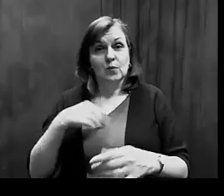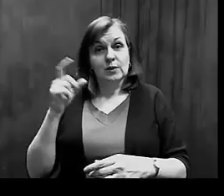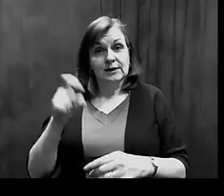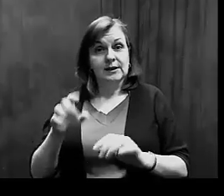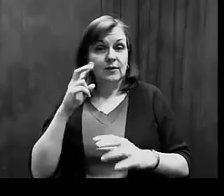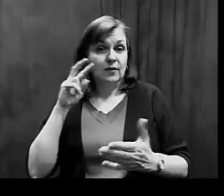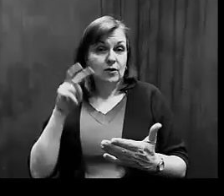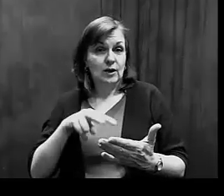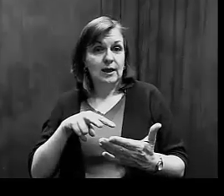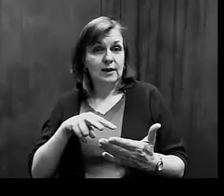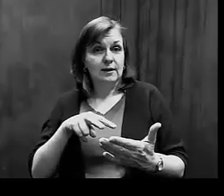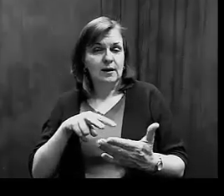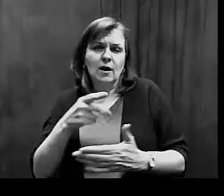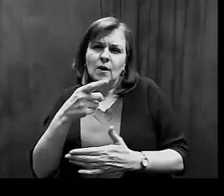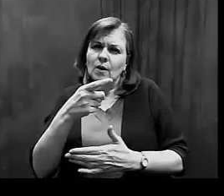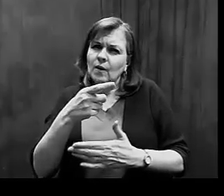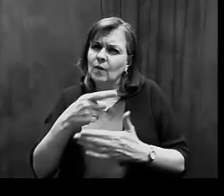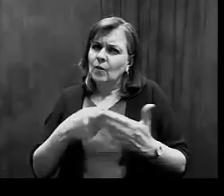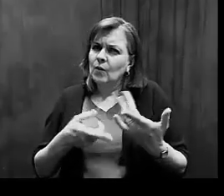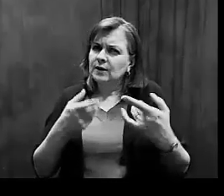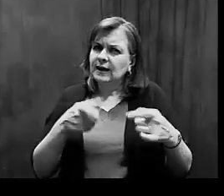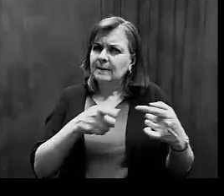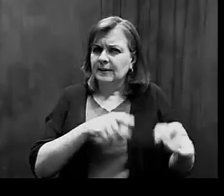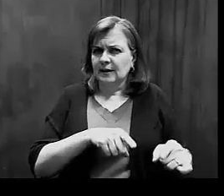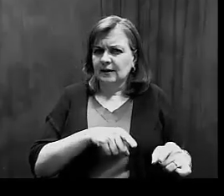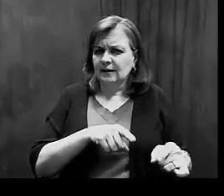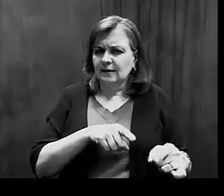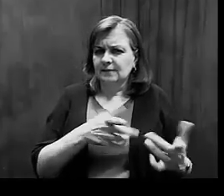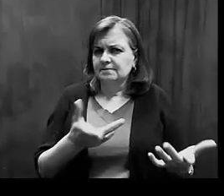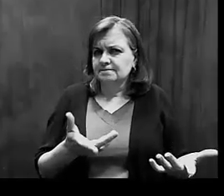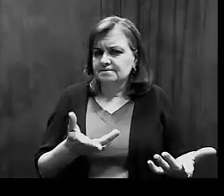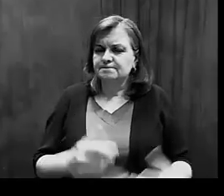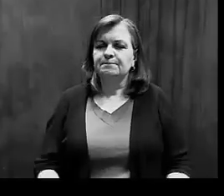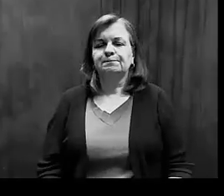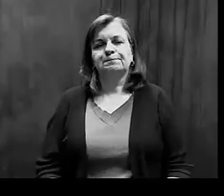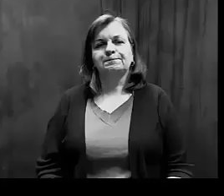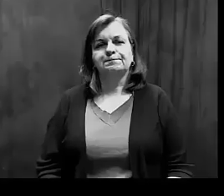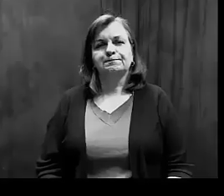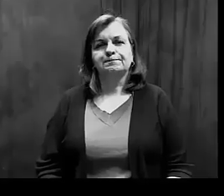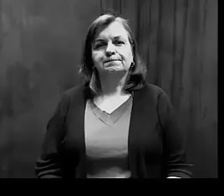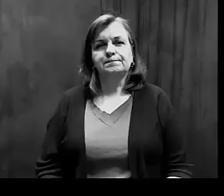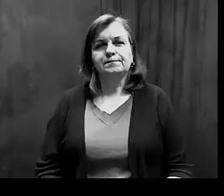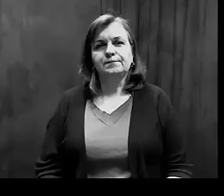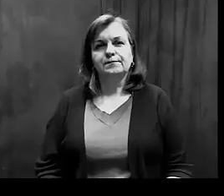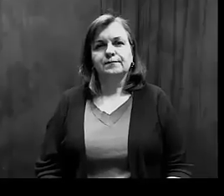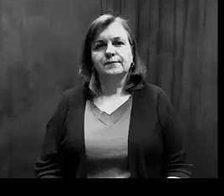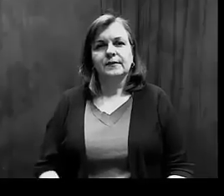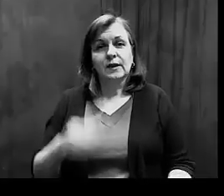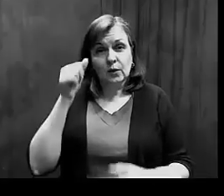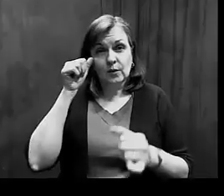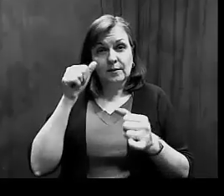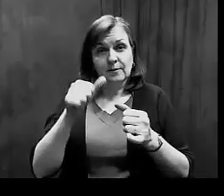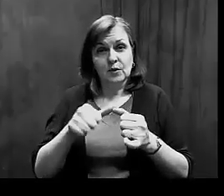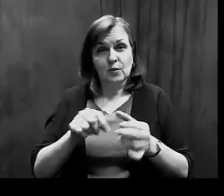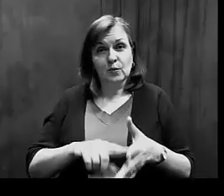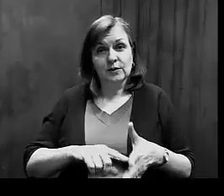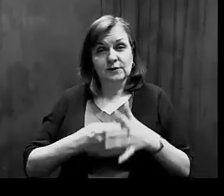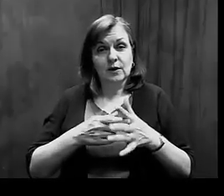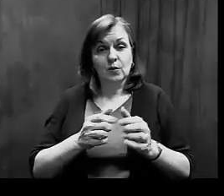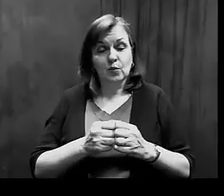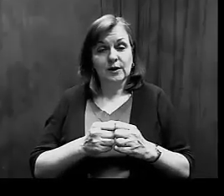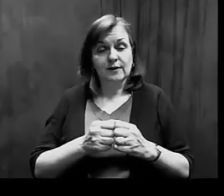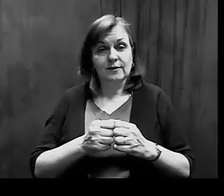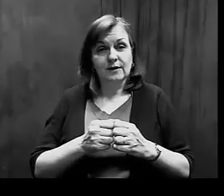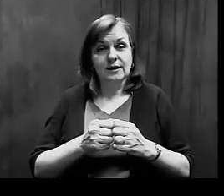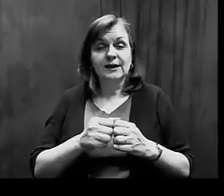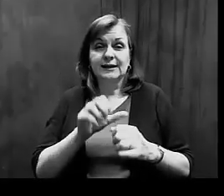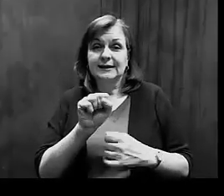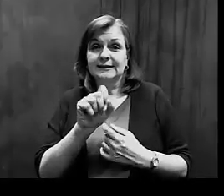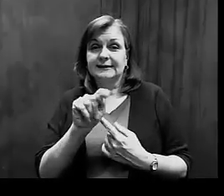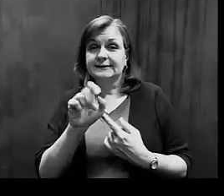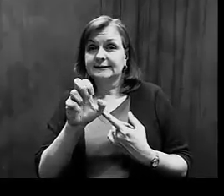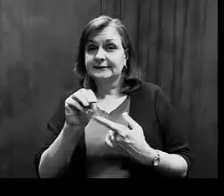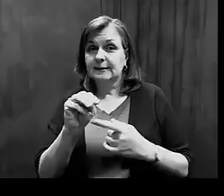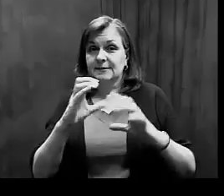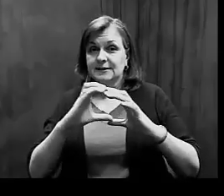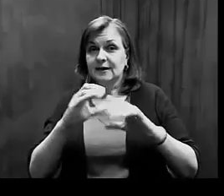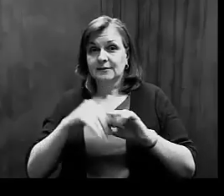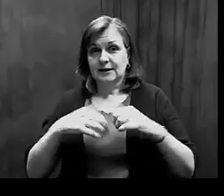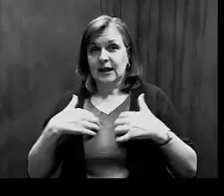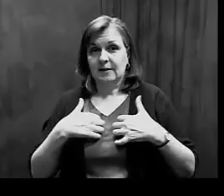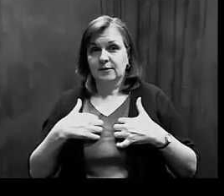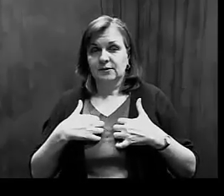what we need to look at is what is actually occuring ? well we start out remember in animals with a set of cells known as stem cells